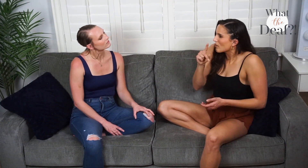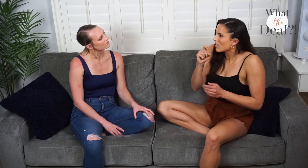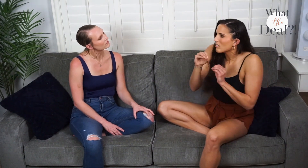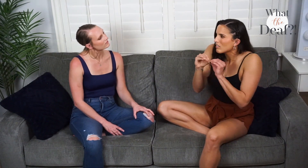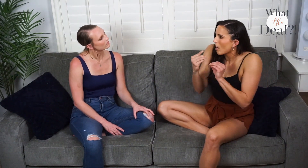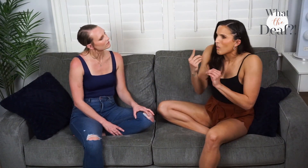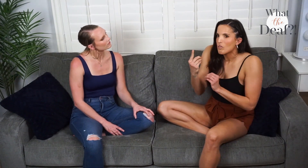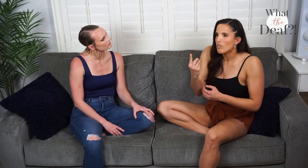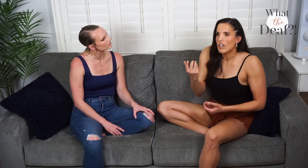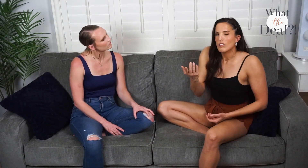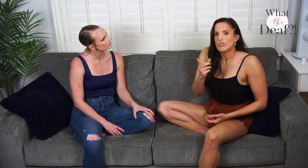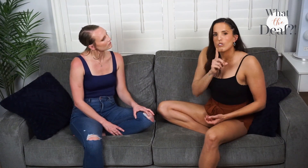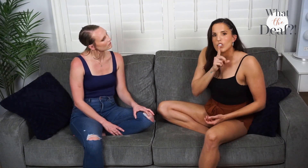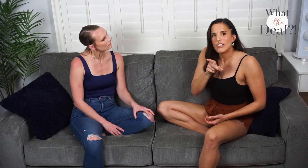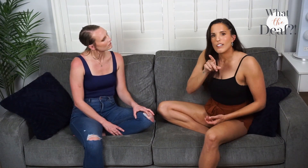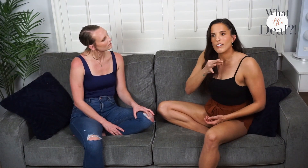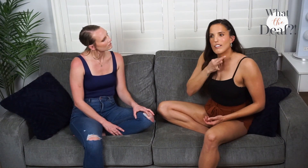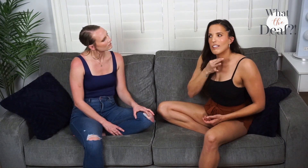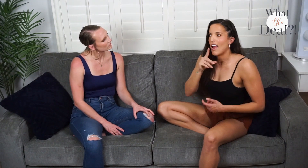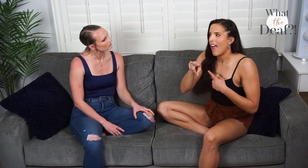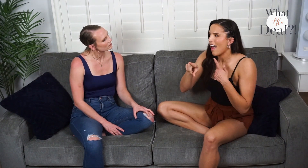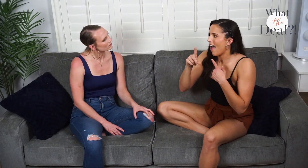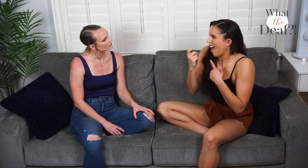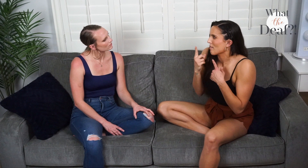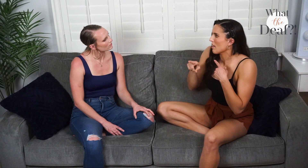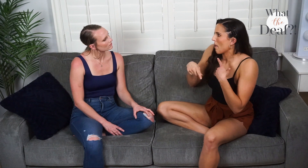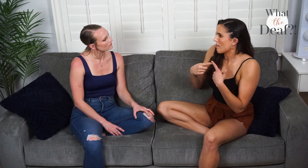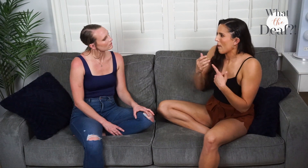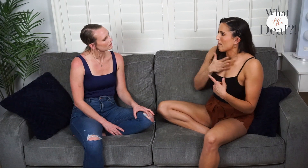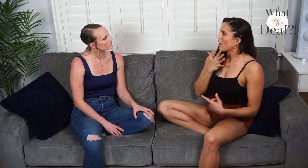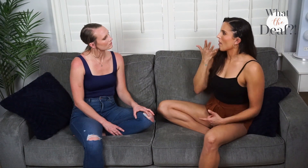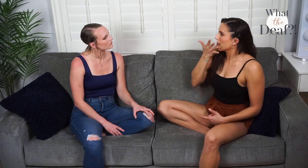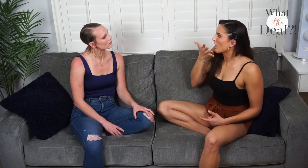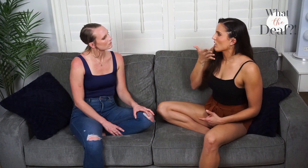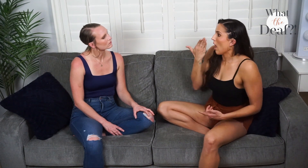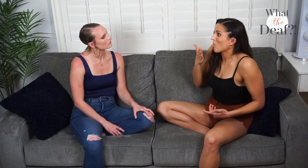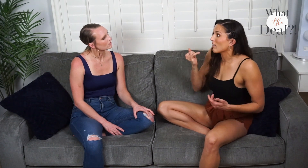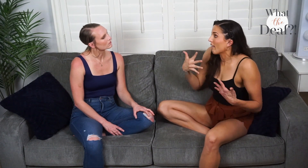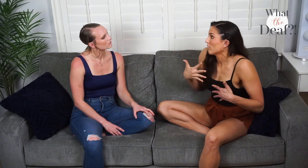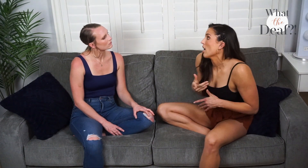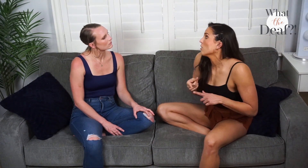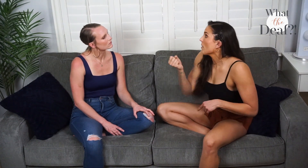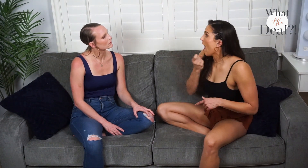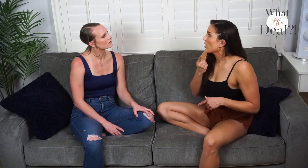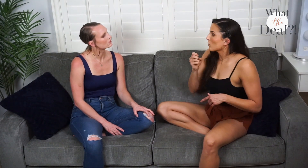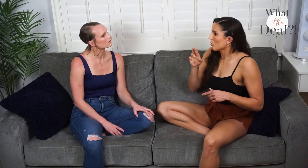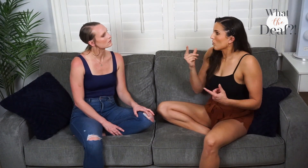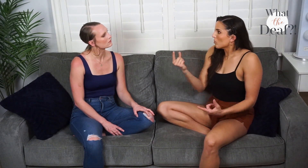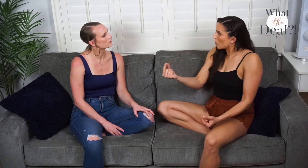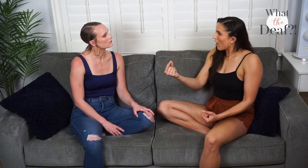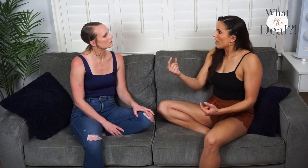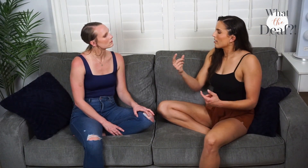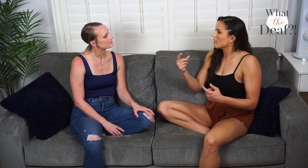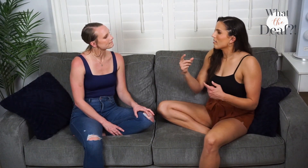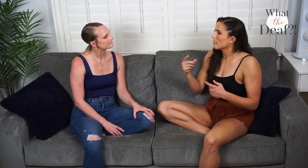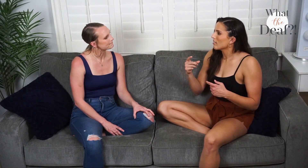And it's funny because no one really is curious or asked me about my appearance, I don't know if they're afraid to or what.